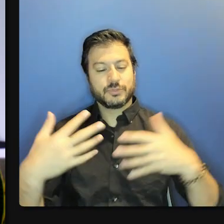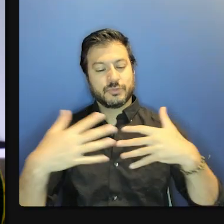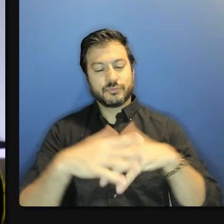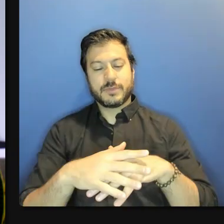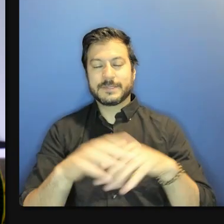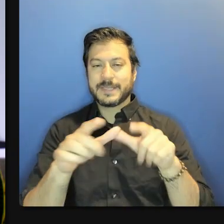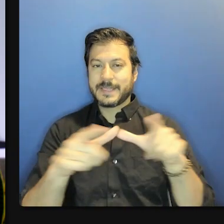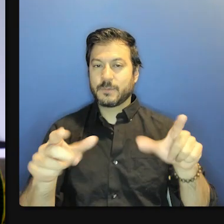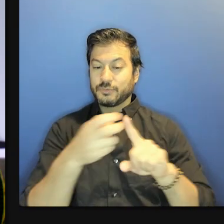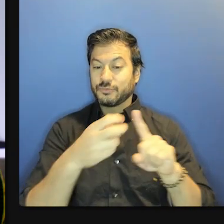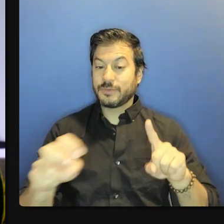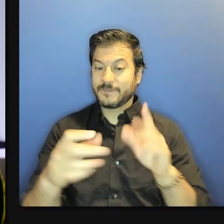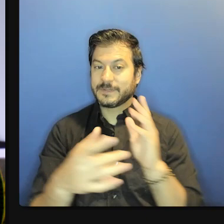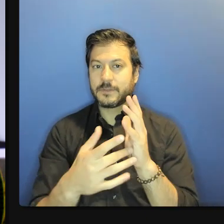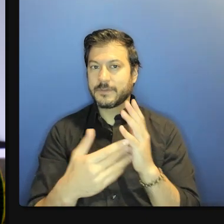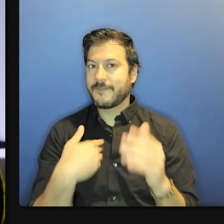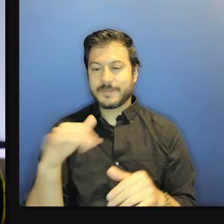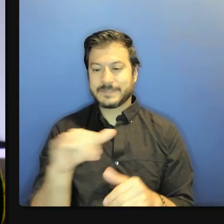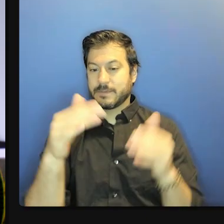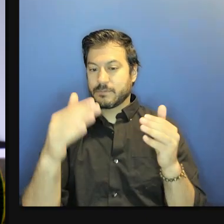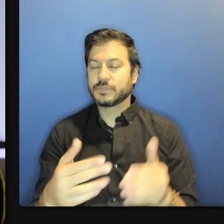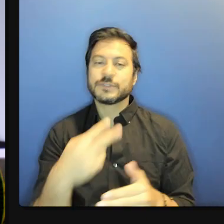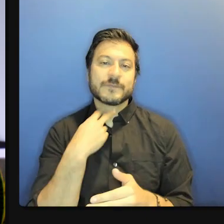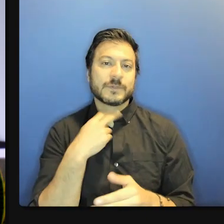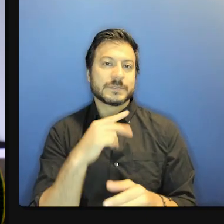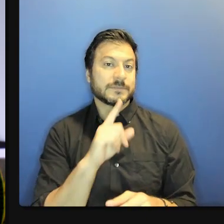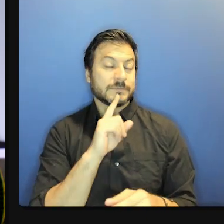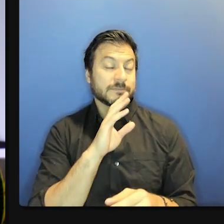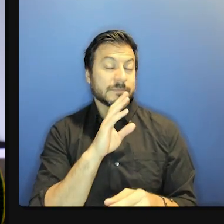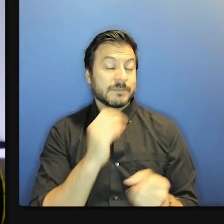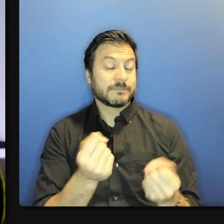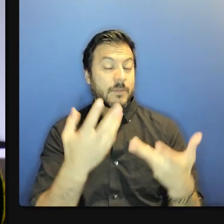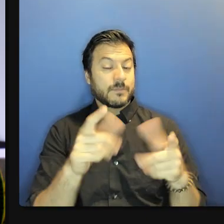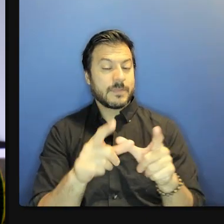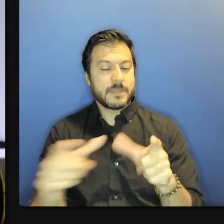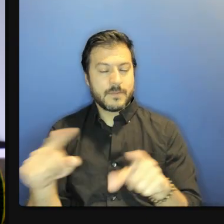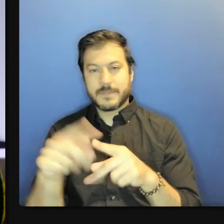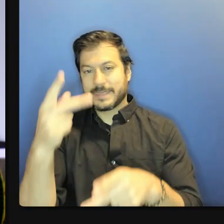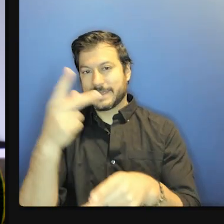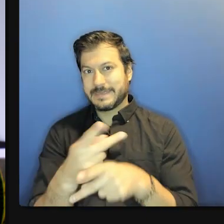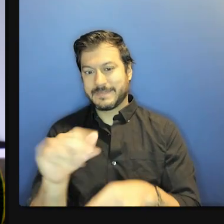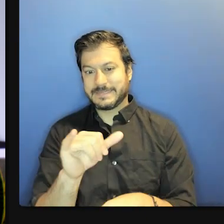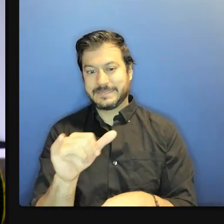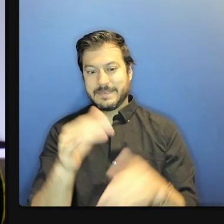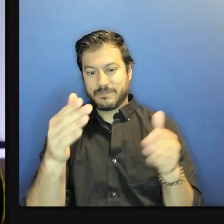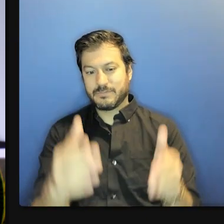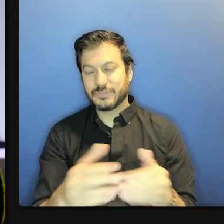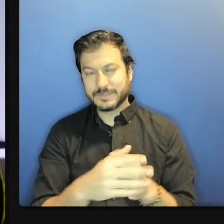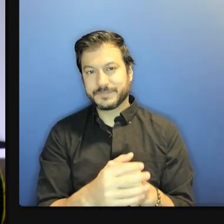and use our cross-lingual transfer technology to have that same person's voice speak multiple languages but keep the same persona.